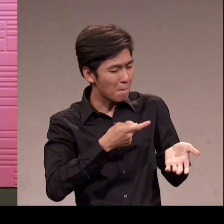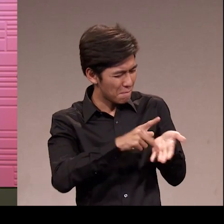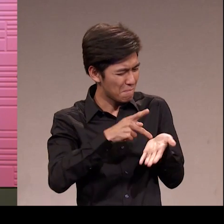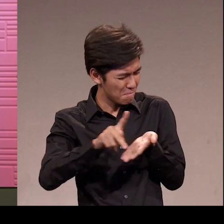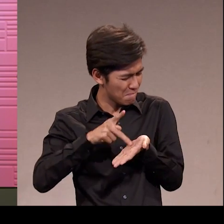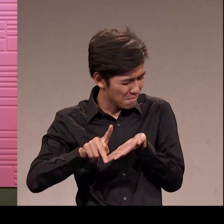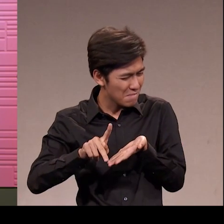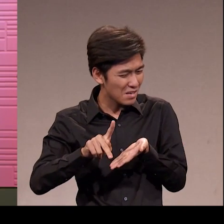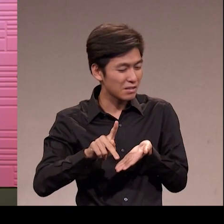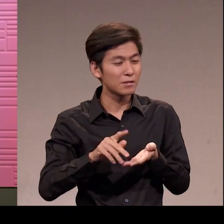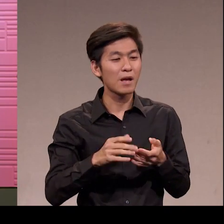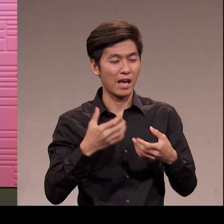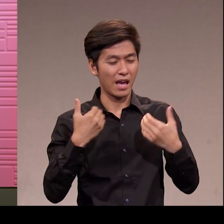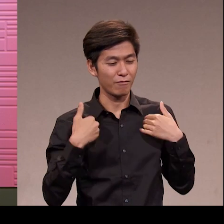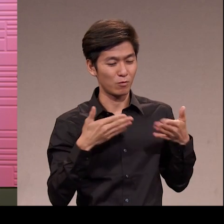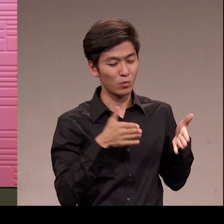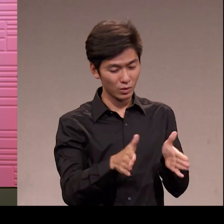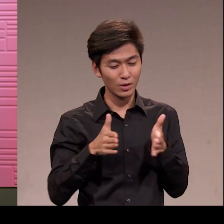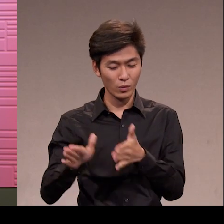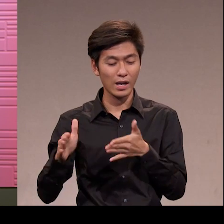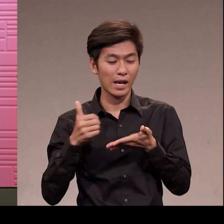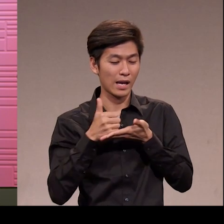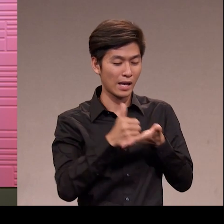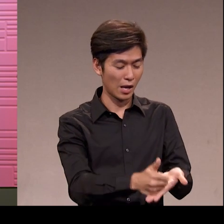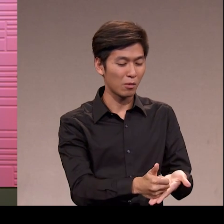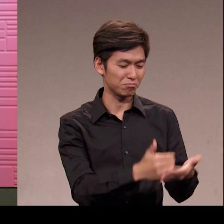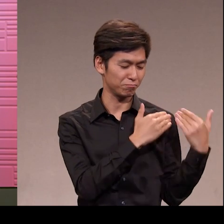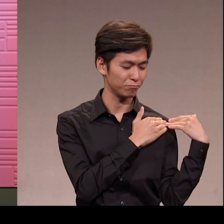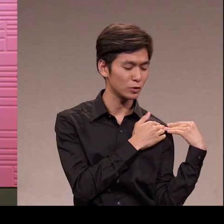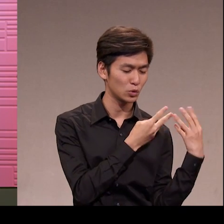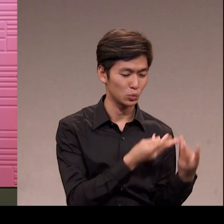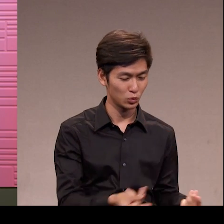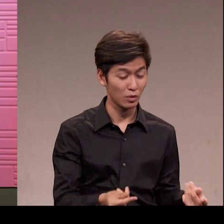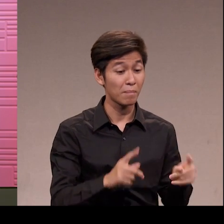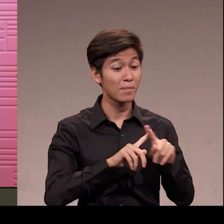and has rolled out different measures to help people alleviate their burden. But this is only part of the solution.